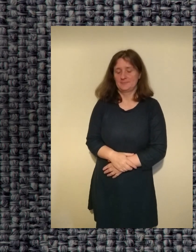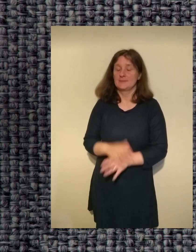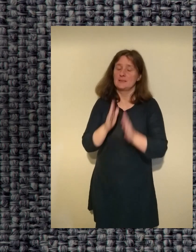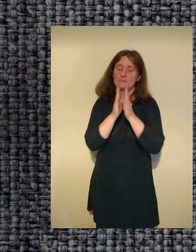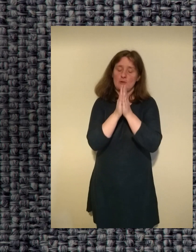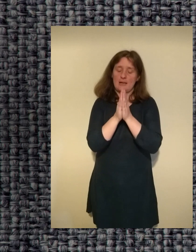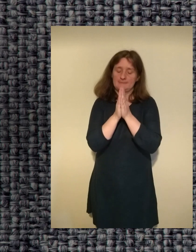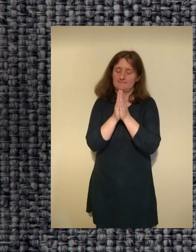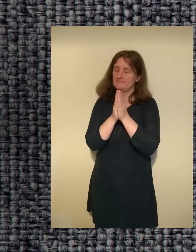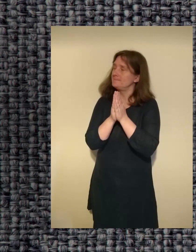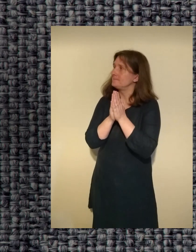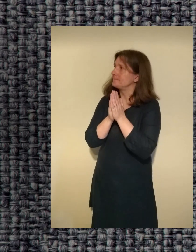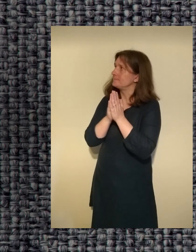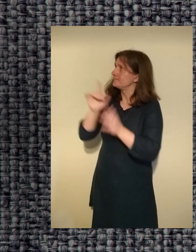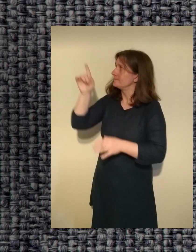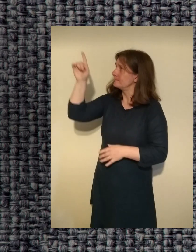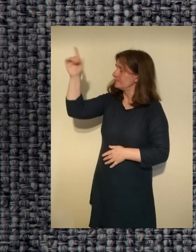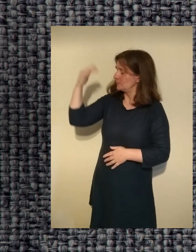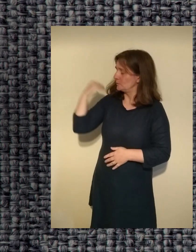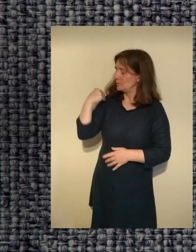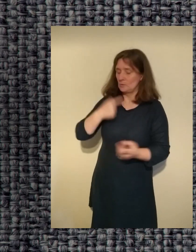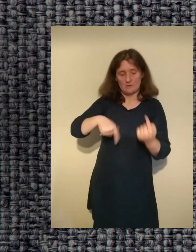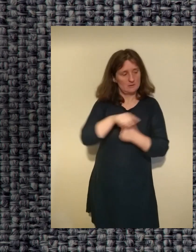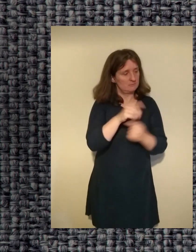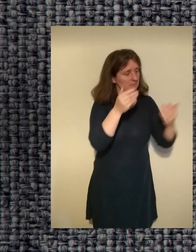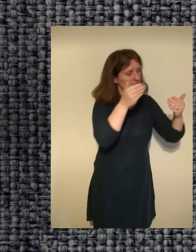Mark Mark Mark! - ooh its time for Church . Come on let's go